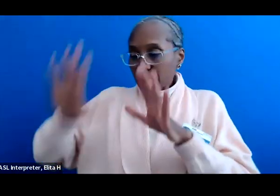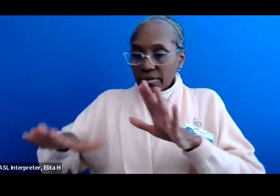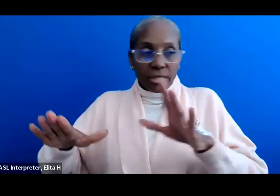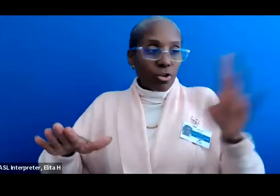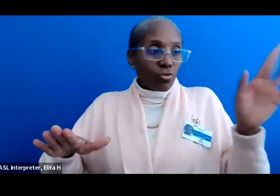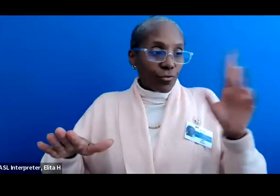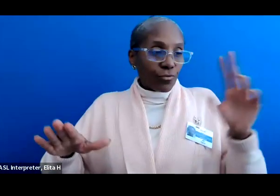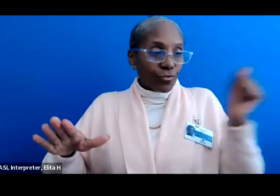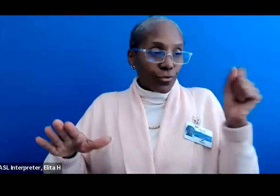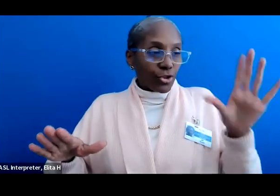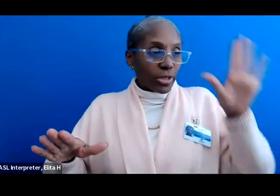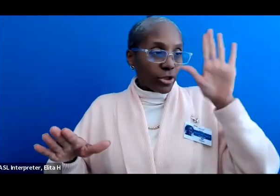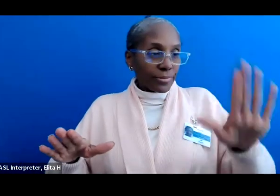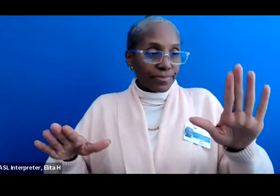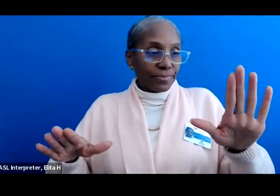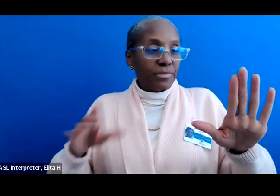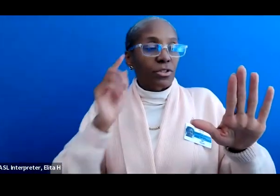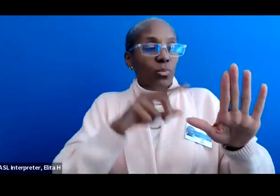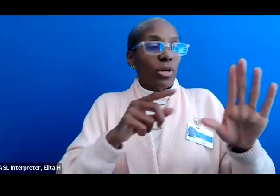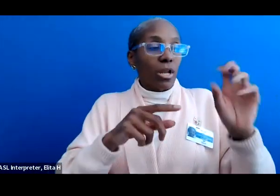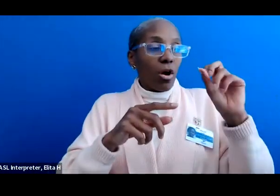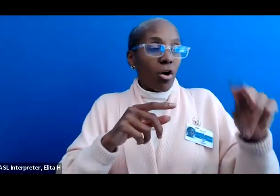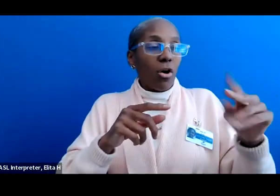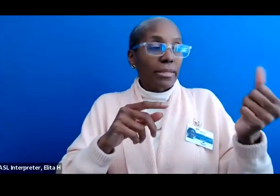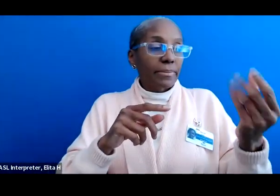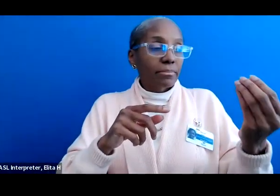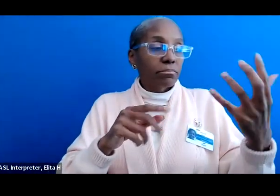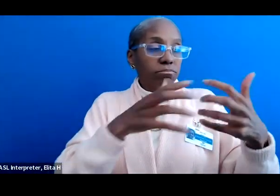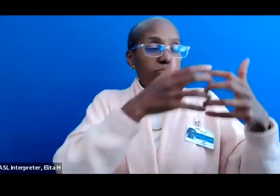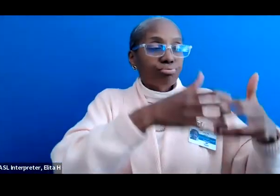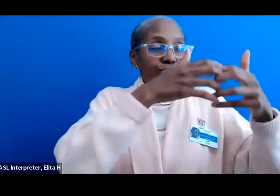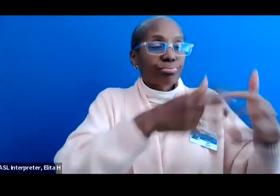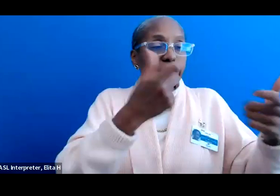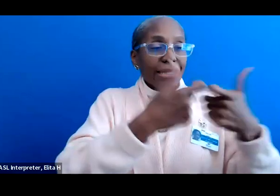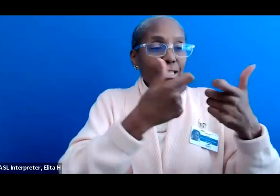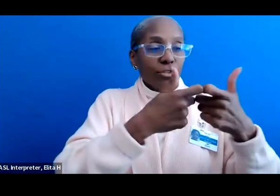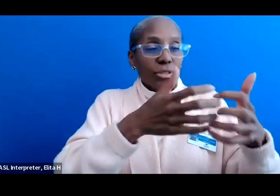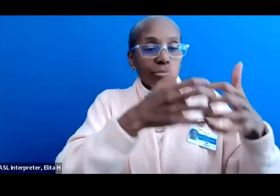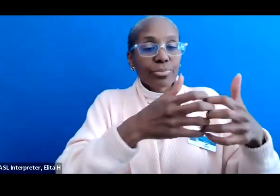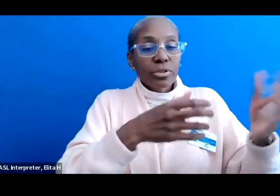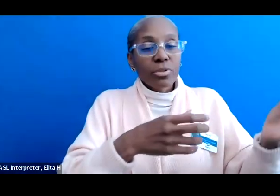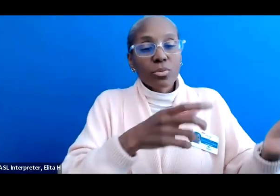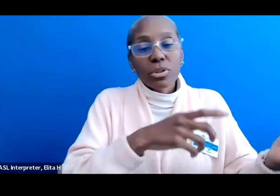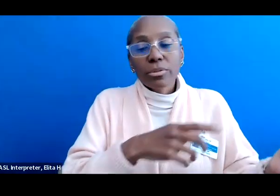the kitchen, and when the refrigerator would come on, that extra generation of electricity would cause him to have…